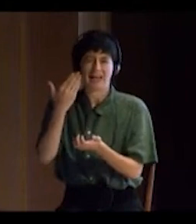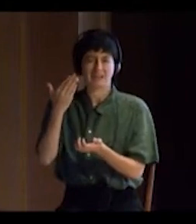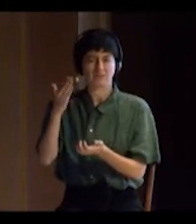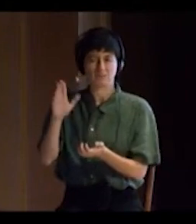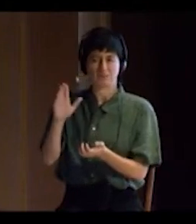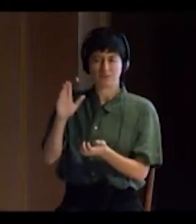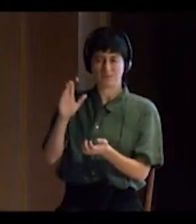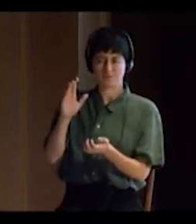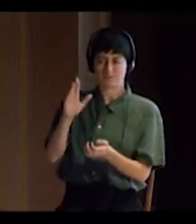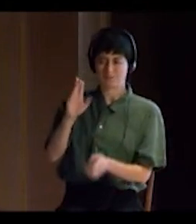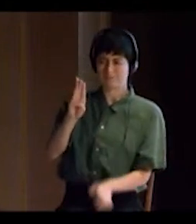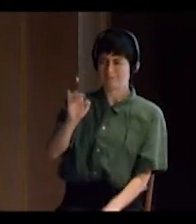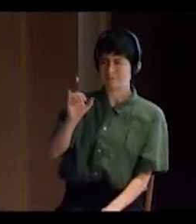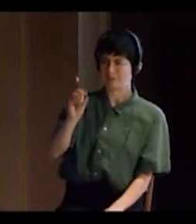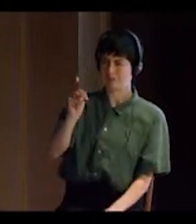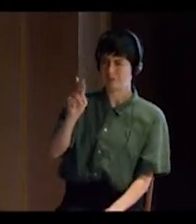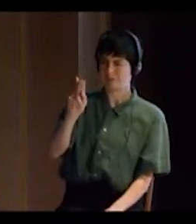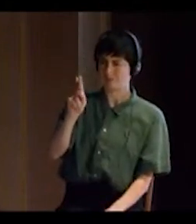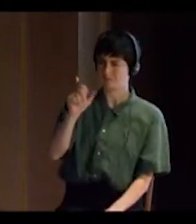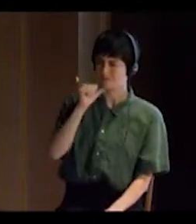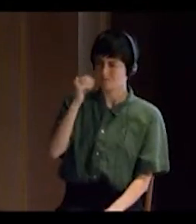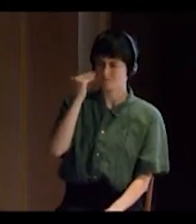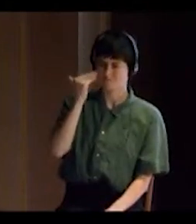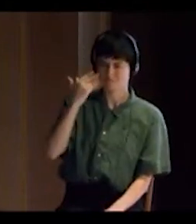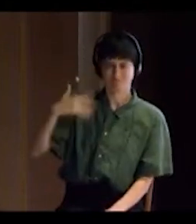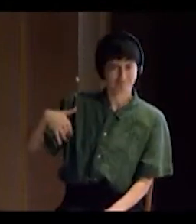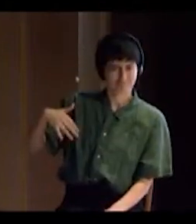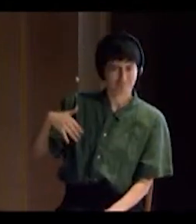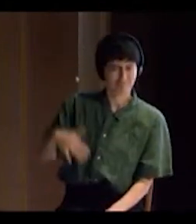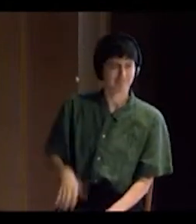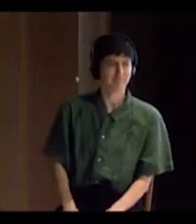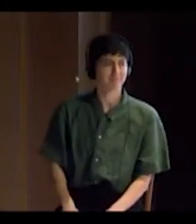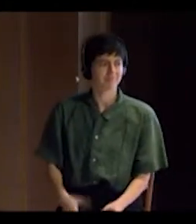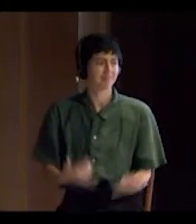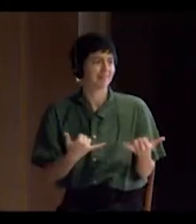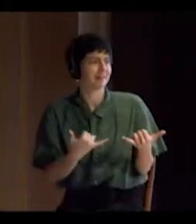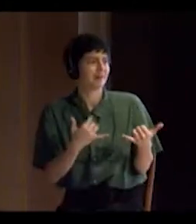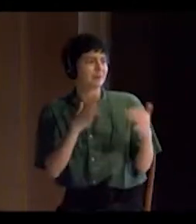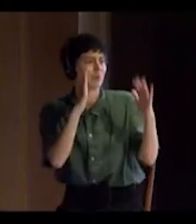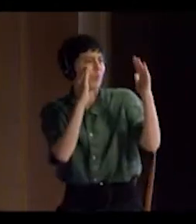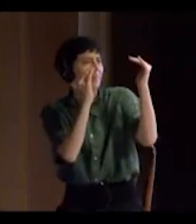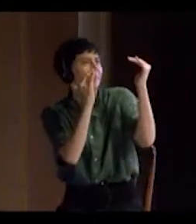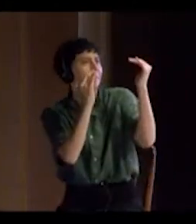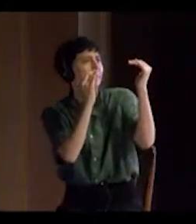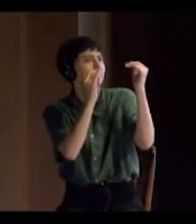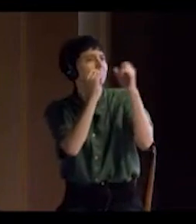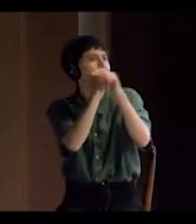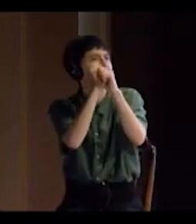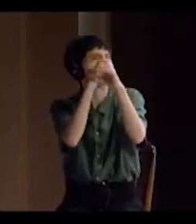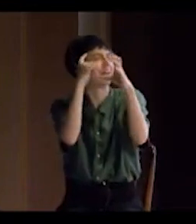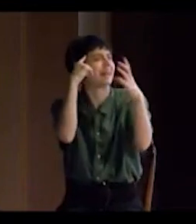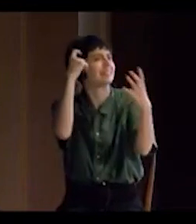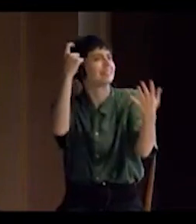[Attendant 5] It's more right now just a hope and a fantasy, but knowing what is possible